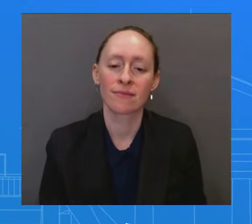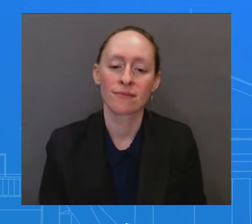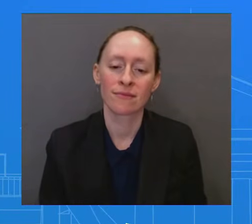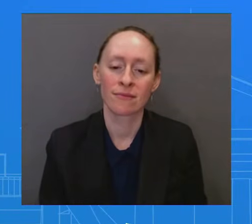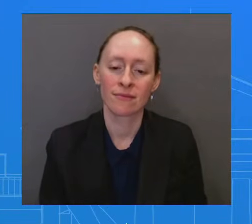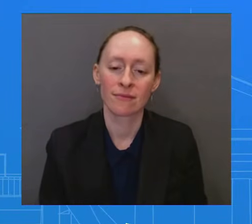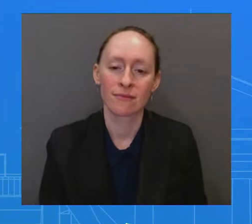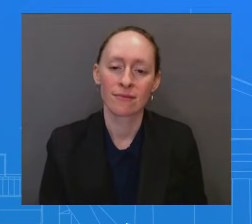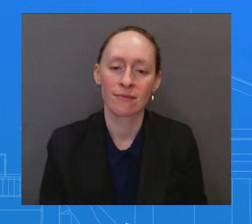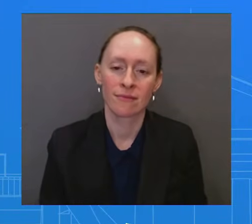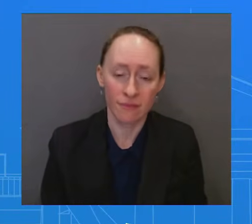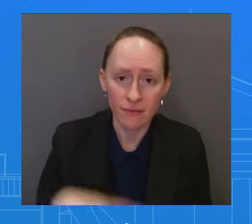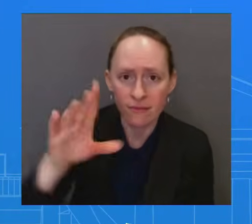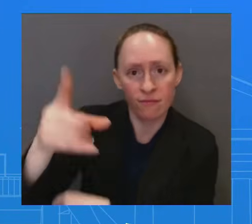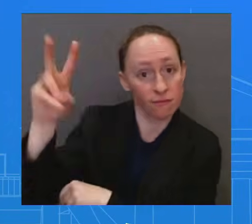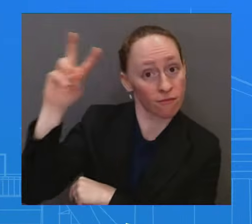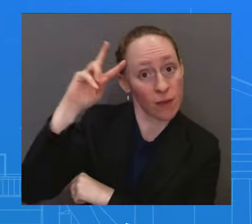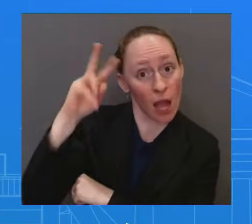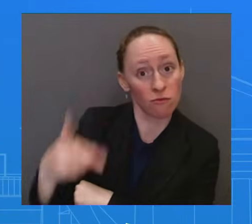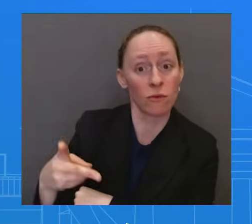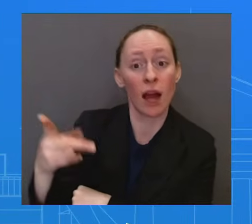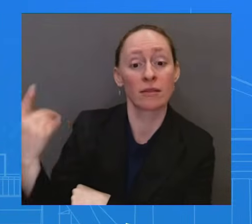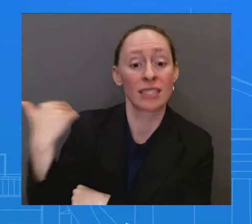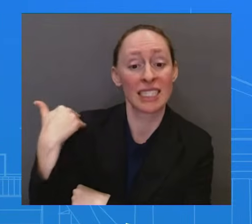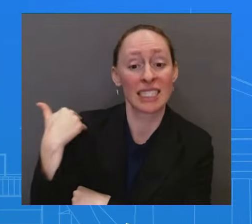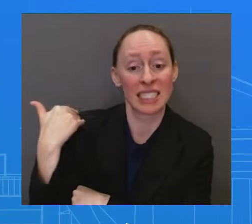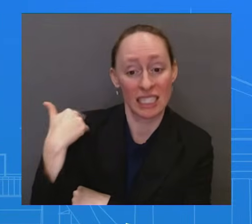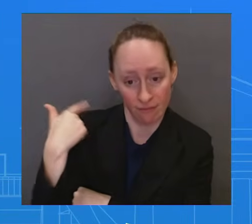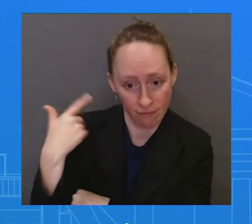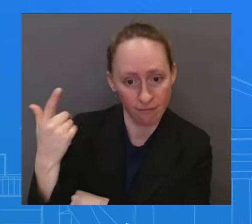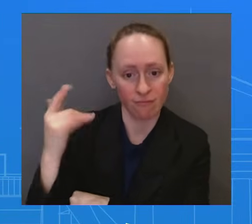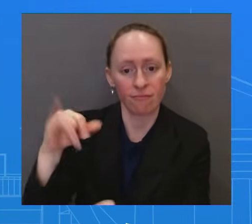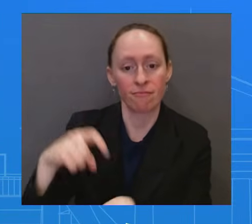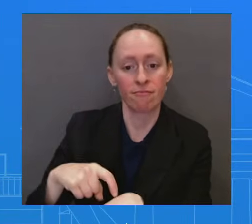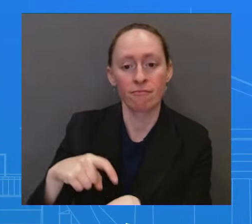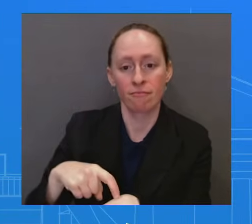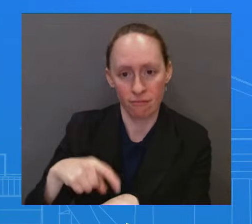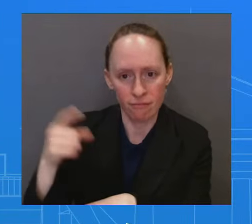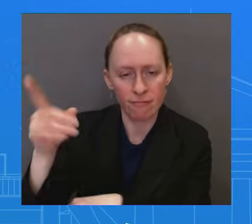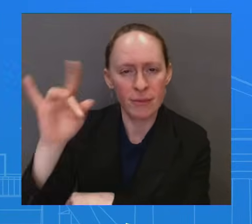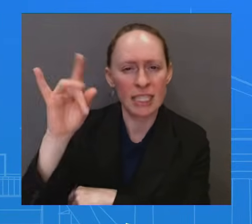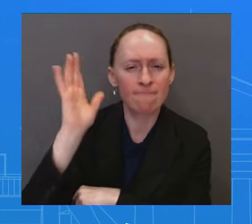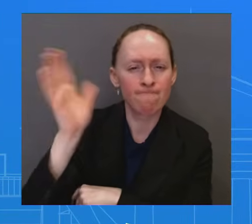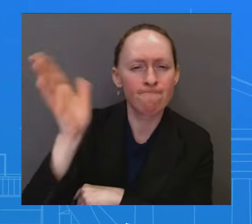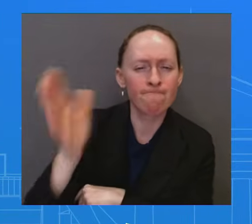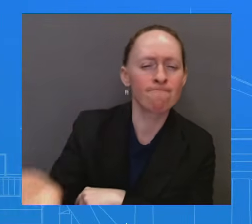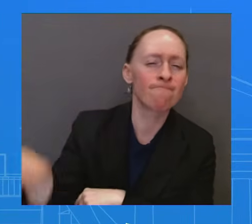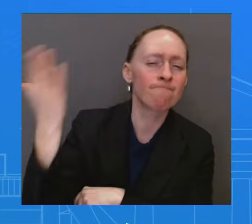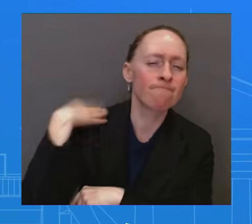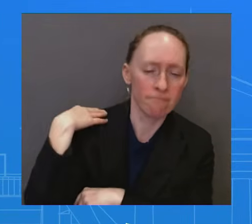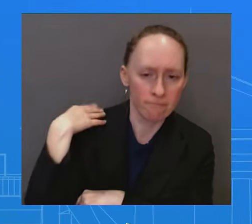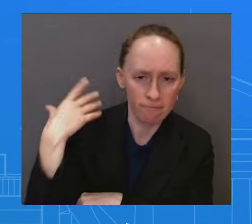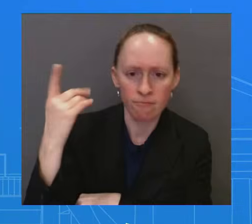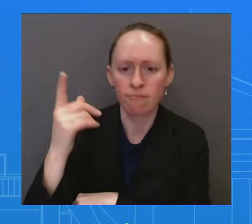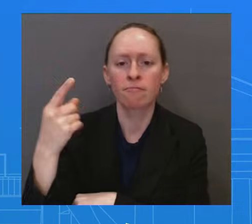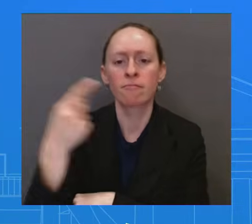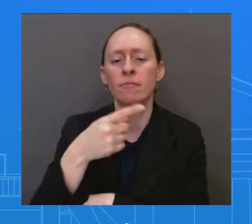about the number of Palestinian deaths. Why did the White House feel that it was important for her to deliver that message there and at that time?